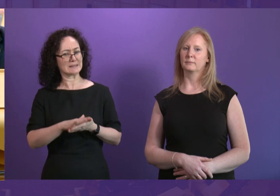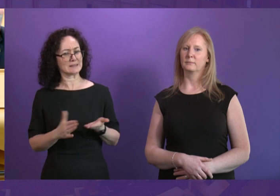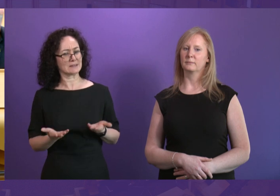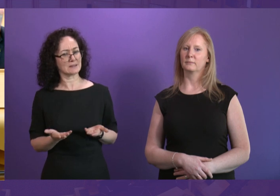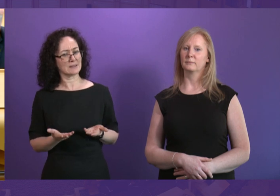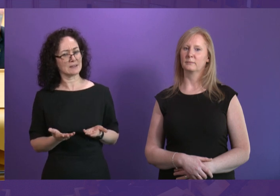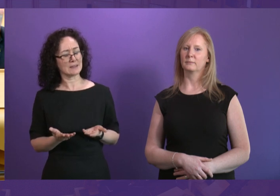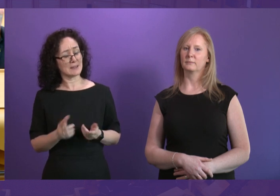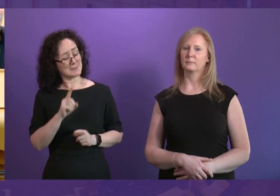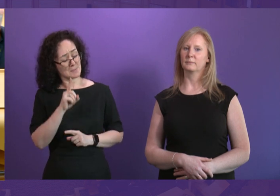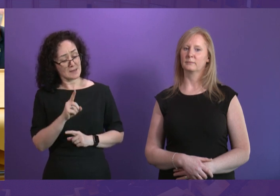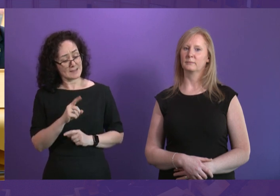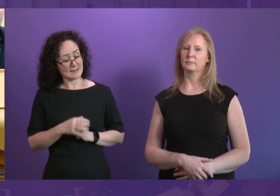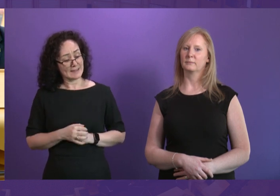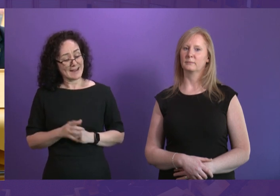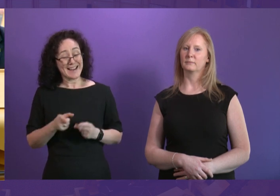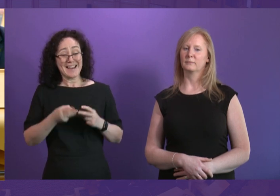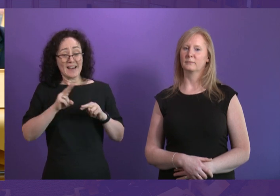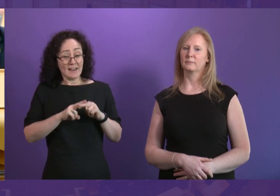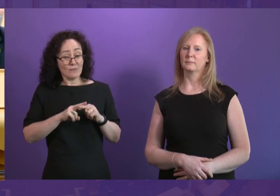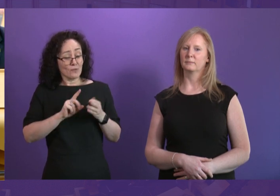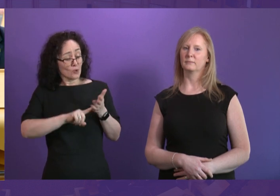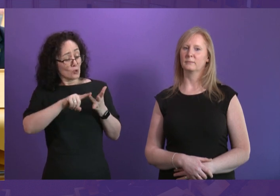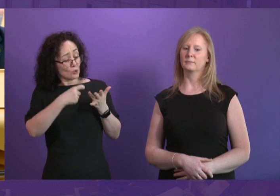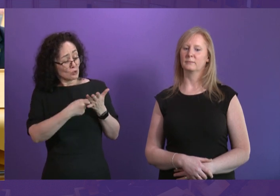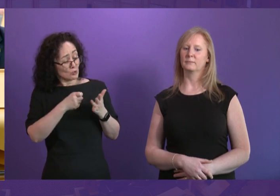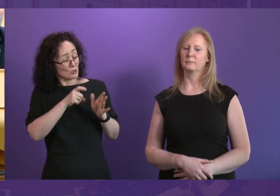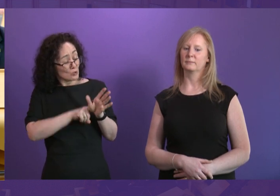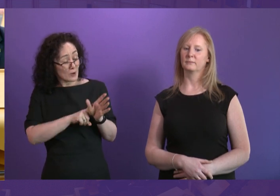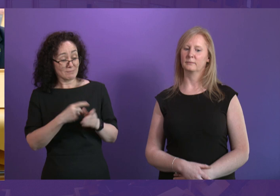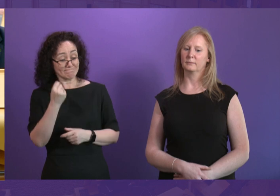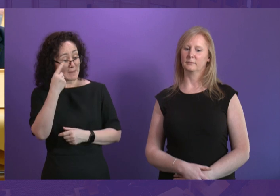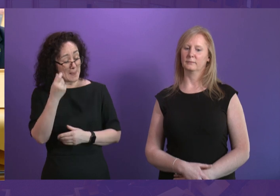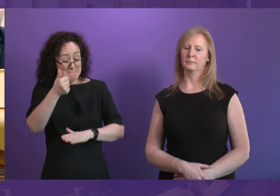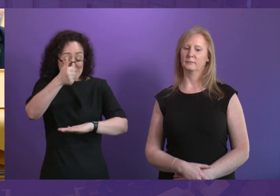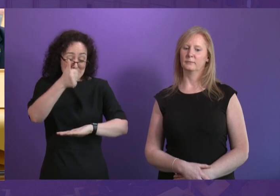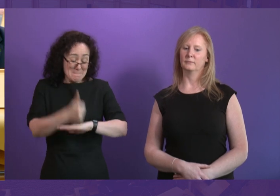if the Tories do not even understand the basics about what people across the country are experiencing